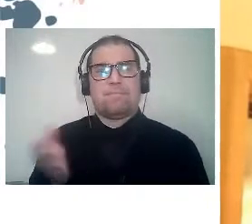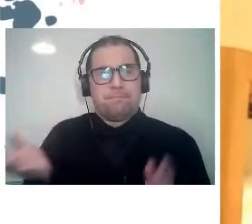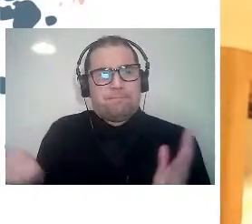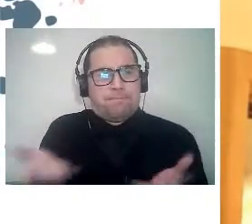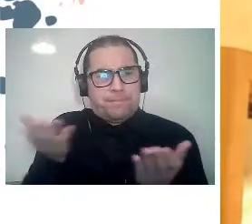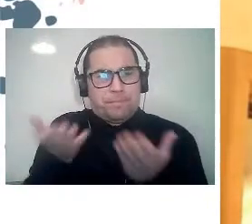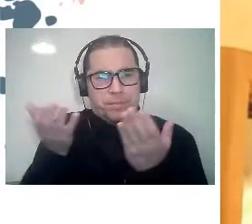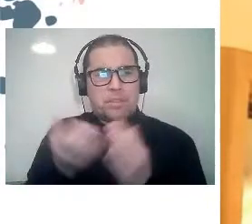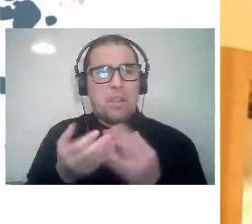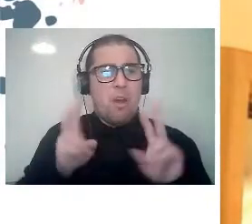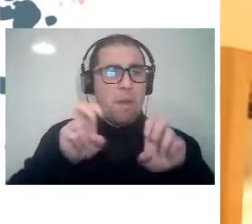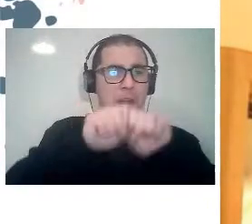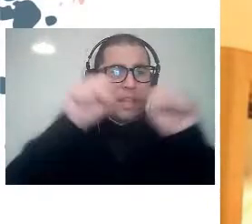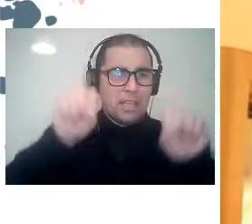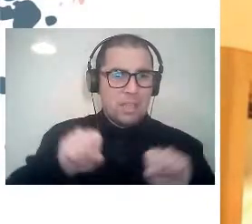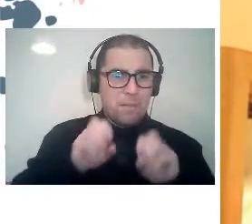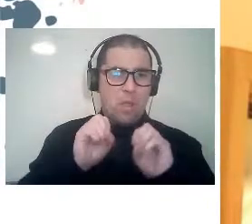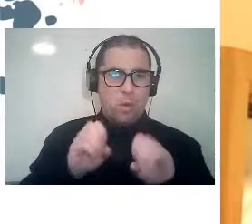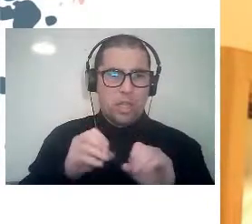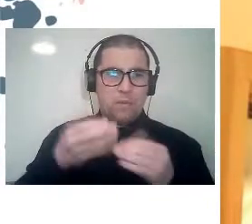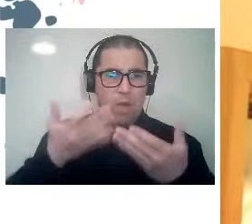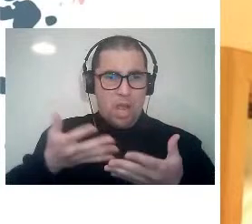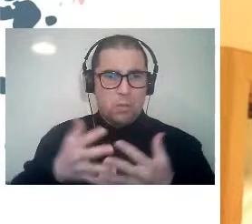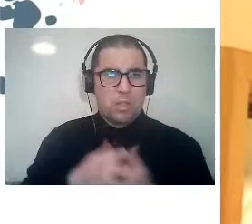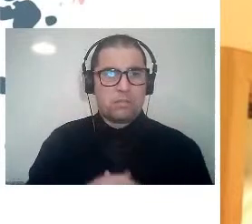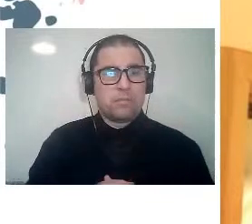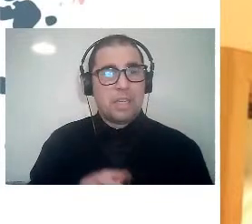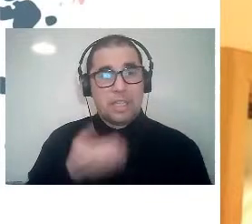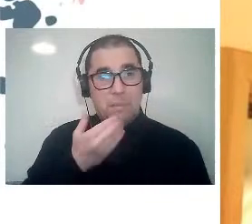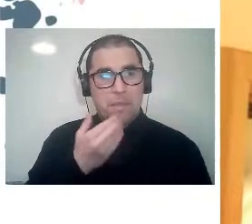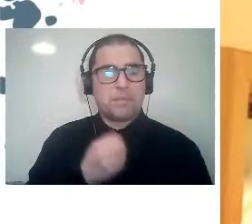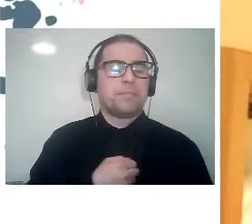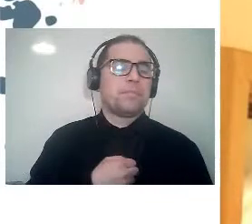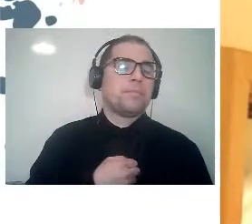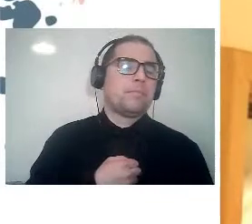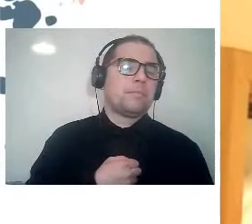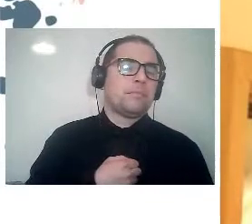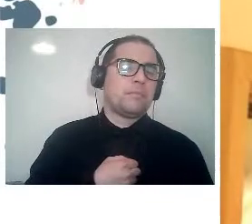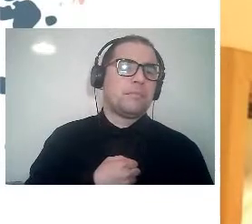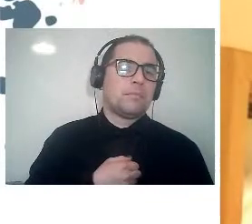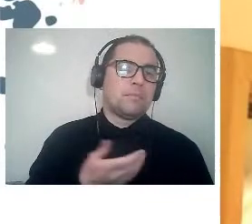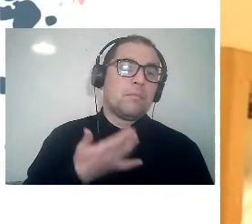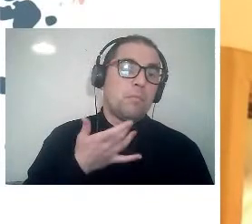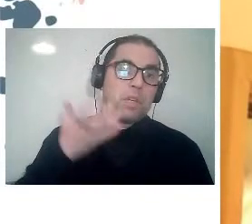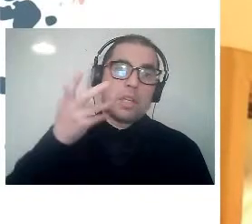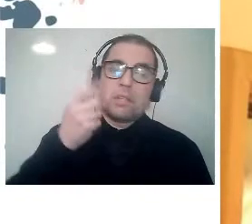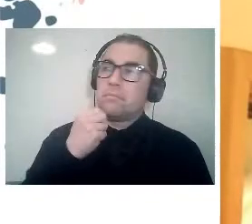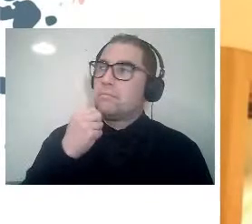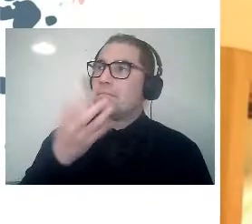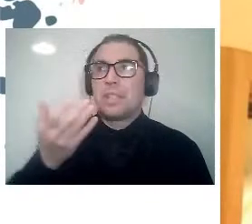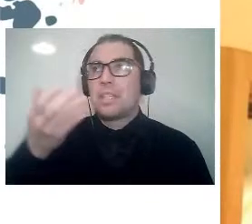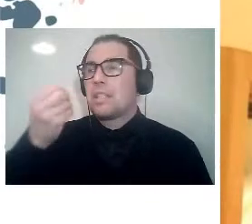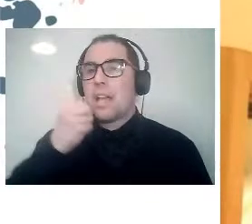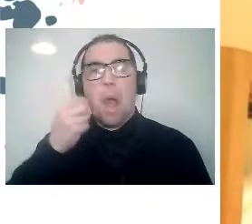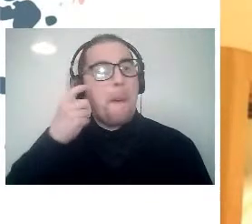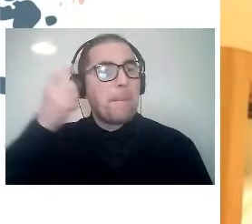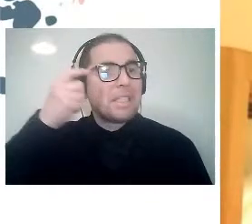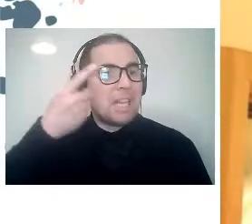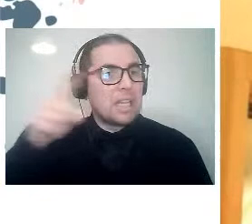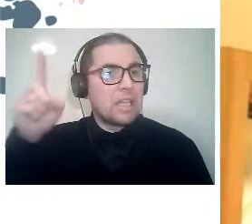by the education system, and perhaps it is because it requires thinking differently.